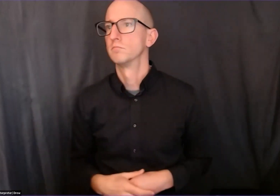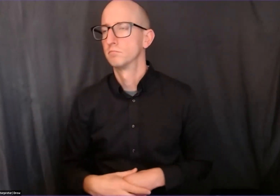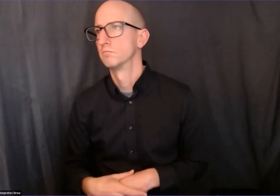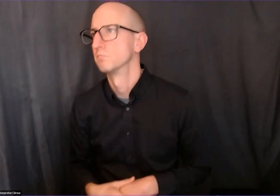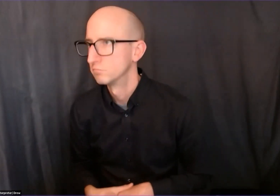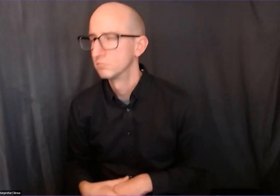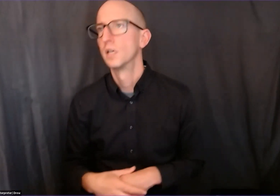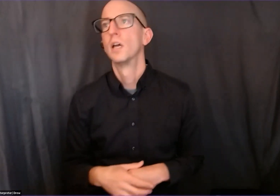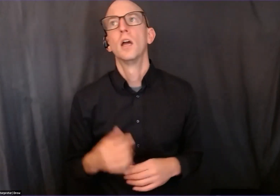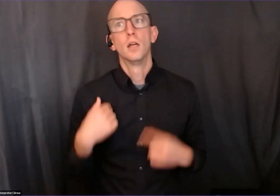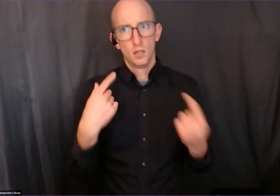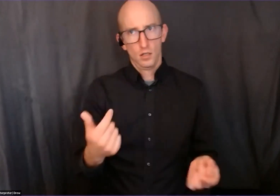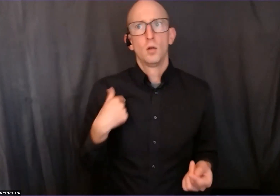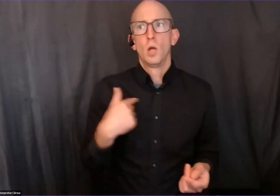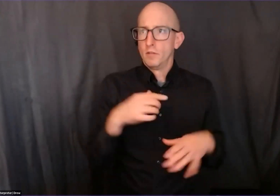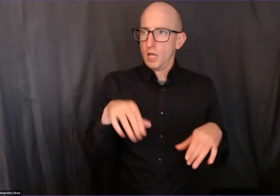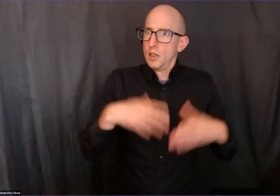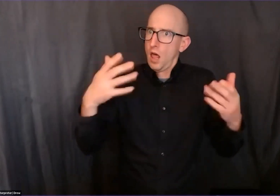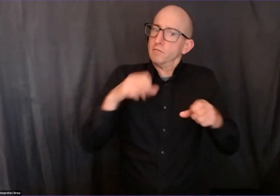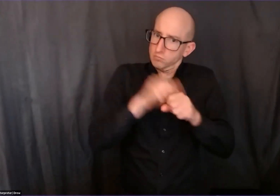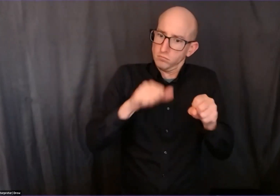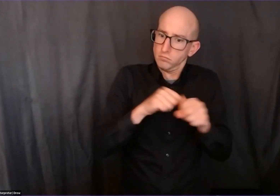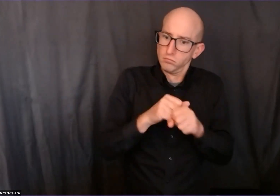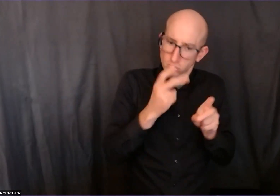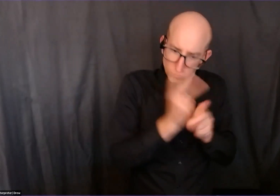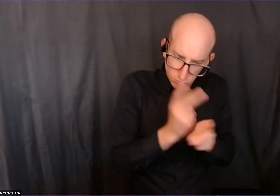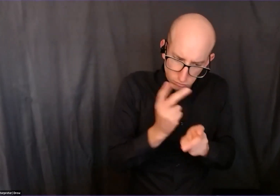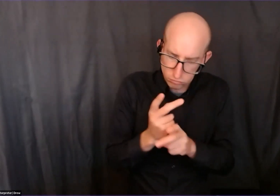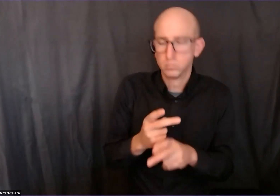continued meaningful engagement, as I mentioned, and emission reductions planning at the port